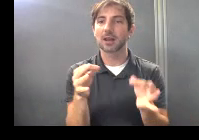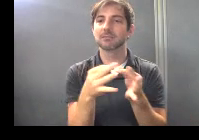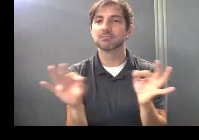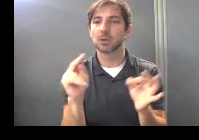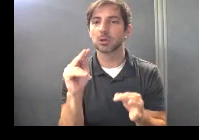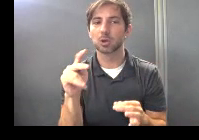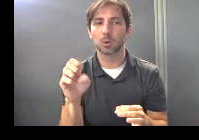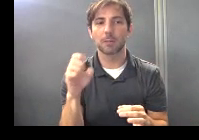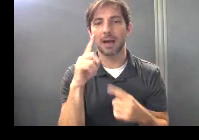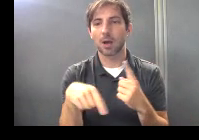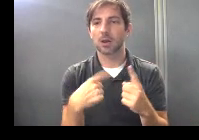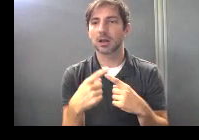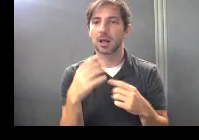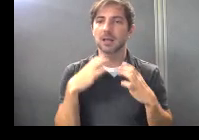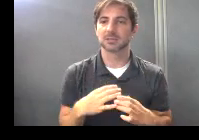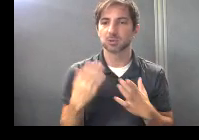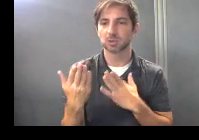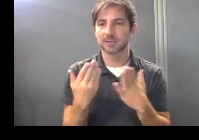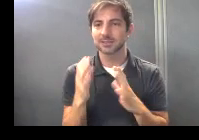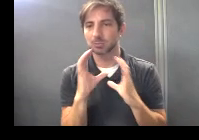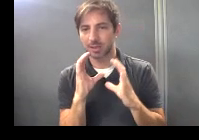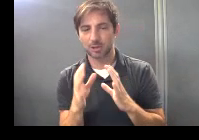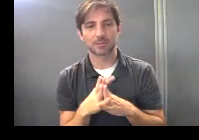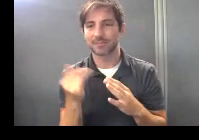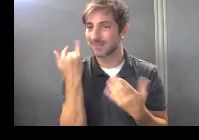AND COMMUNICATIONS. IF YOU DON'T KNOW HOW TO ACCOMMODATE A REQUEST